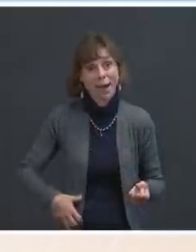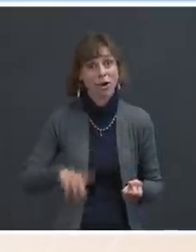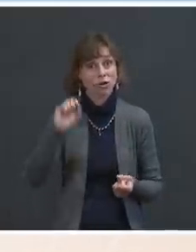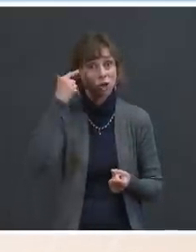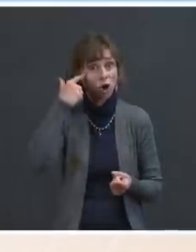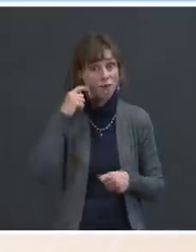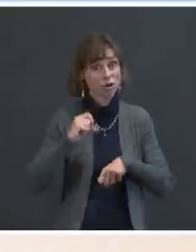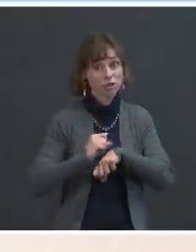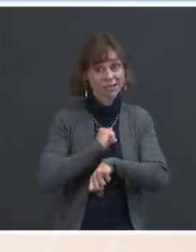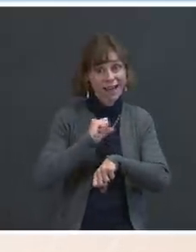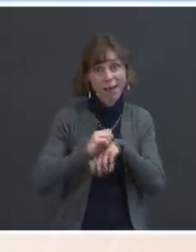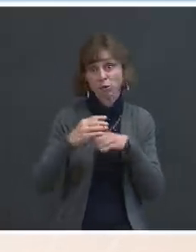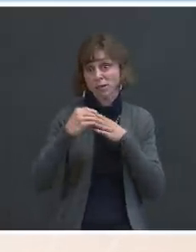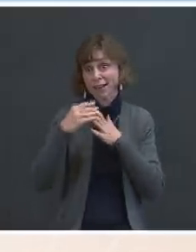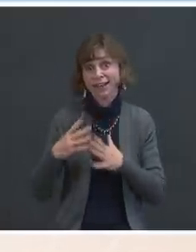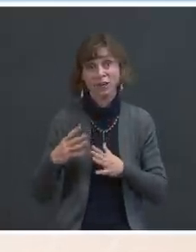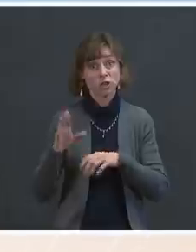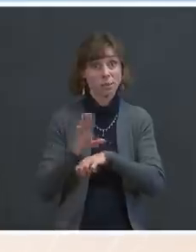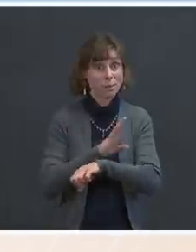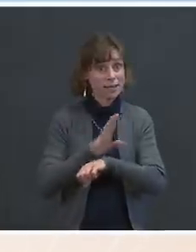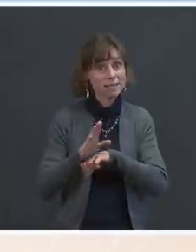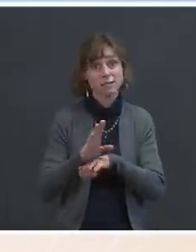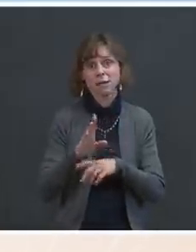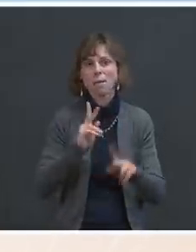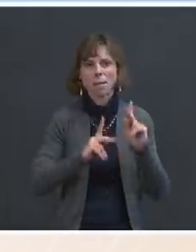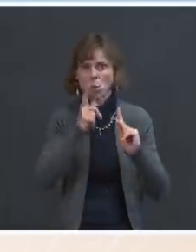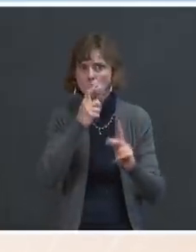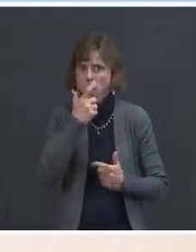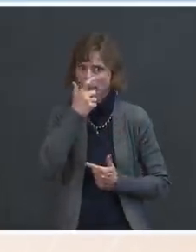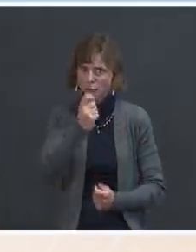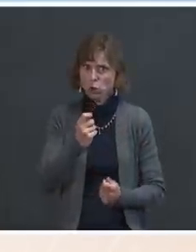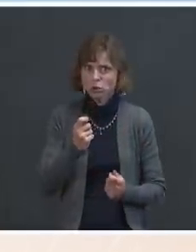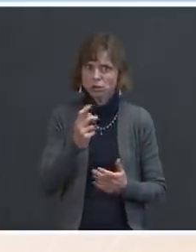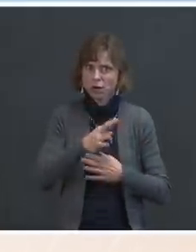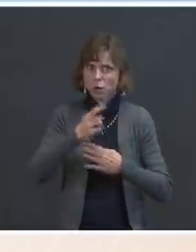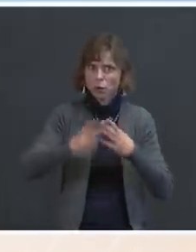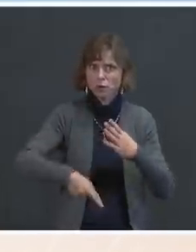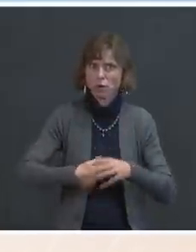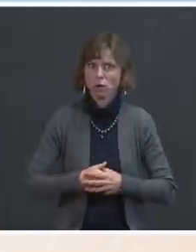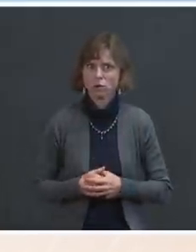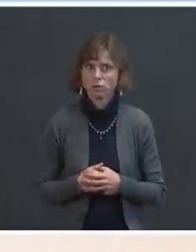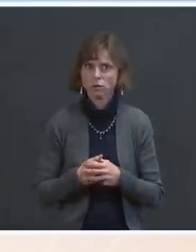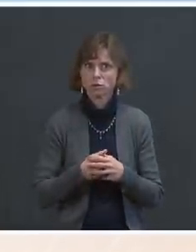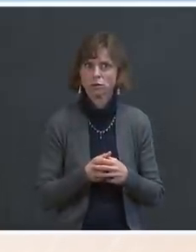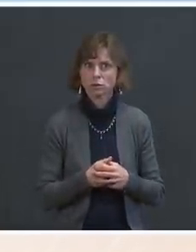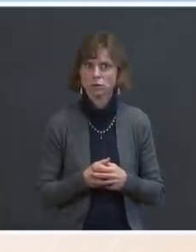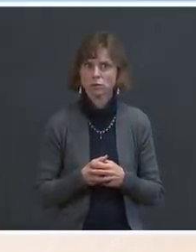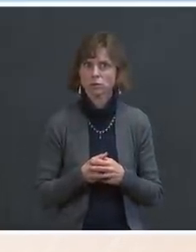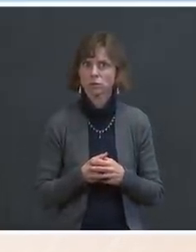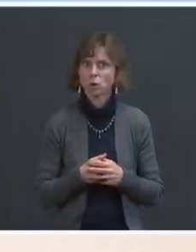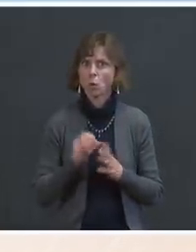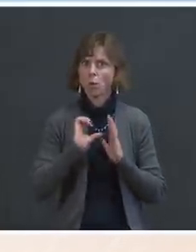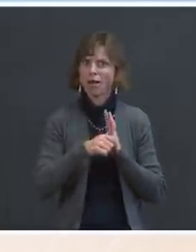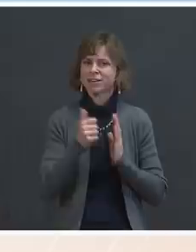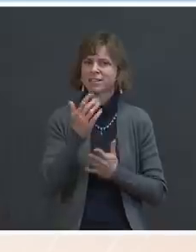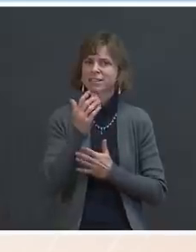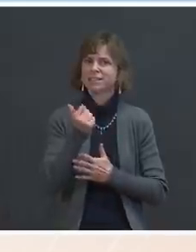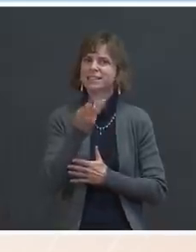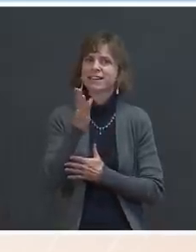the business community, and other stakeholders. We'll be emphasizing a number of components that are in the package and really having a conversation --